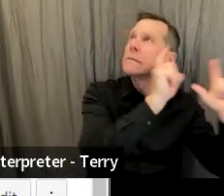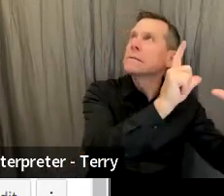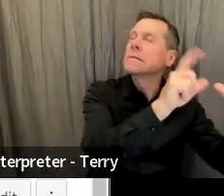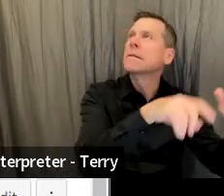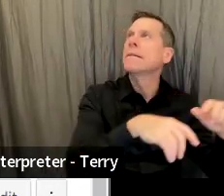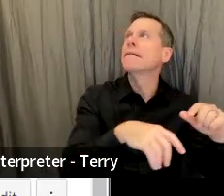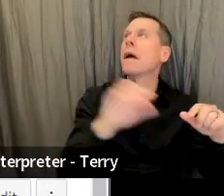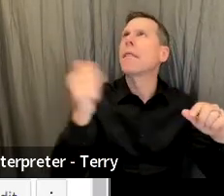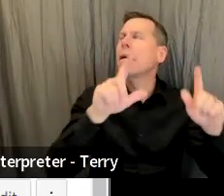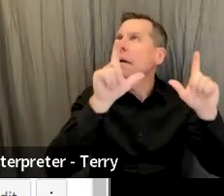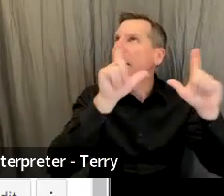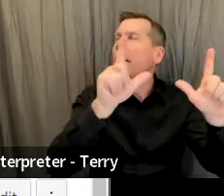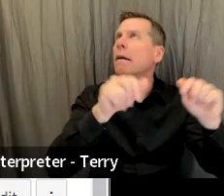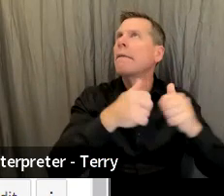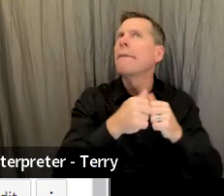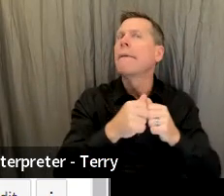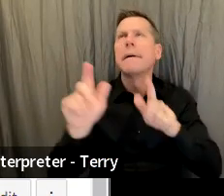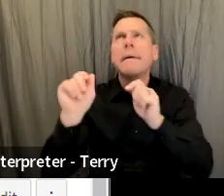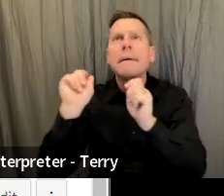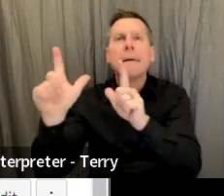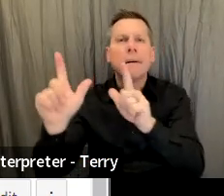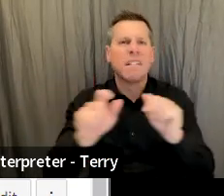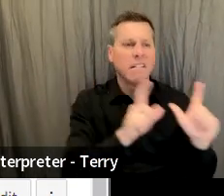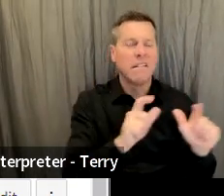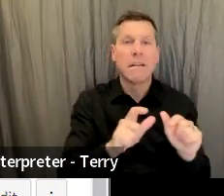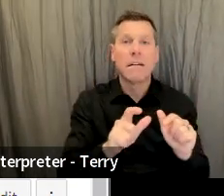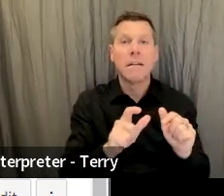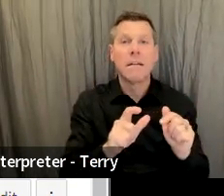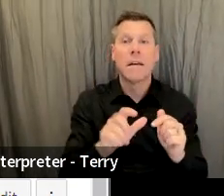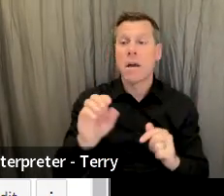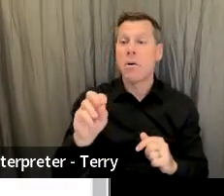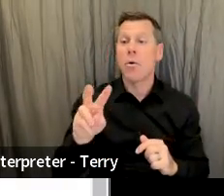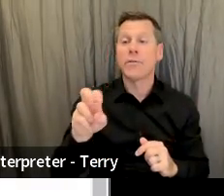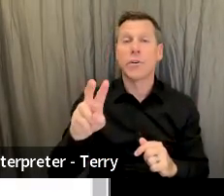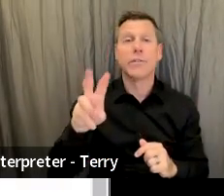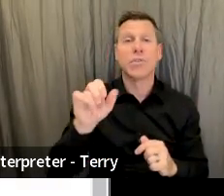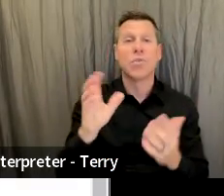This is our template for the overview page at the start of any unit slash model module.